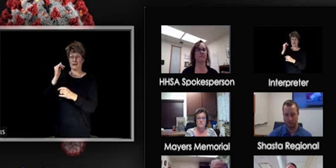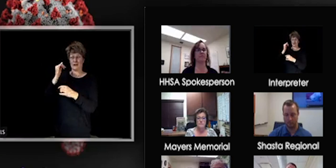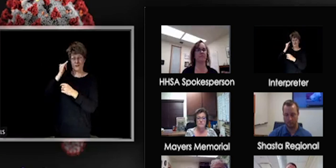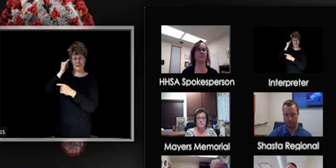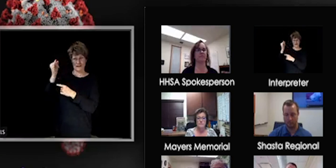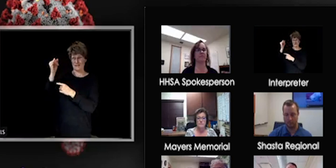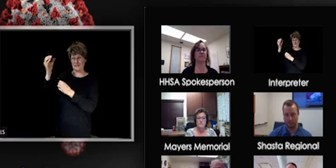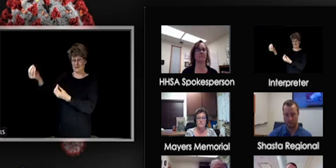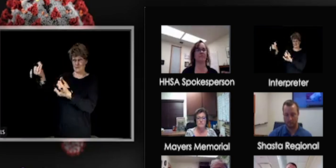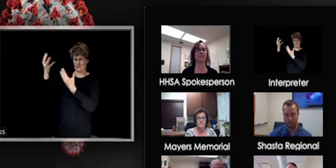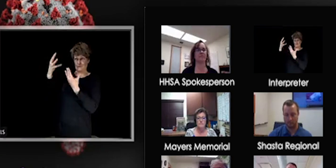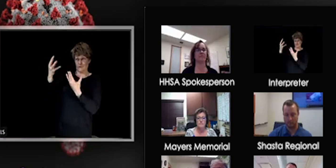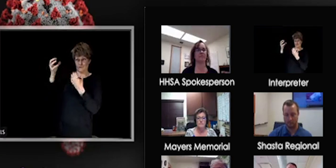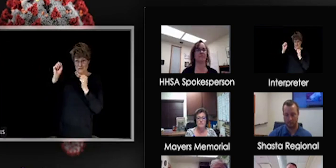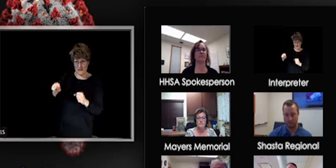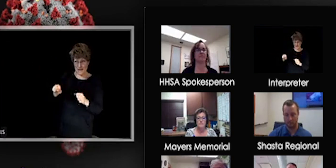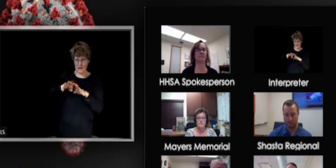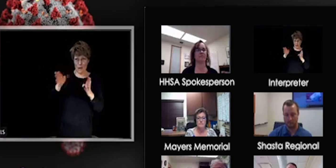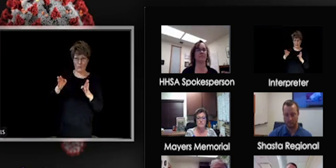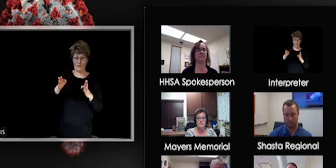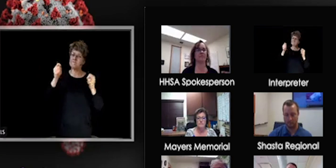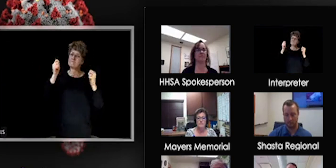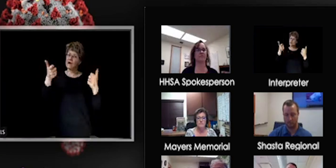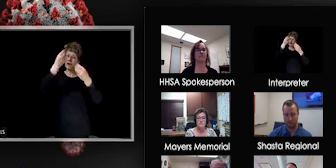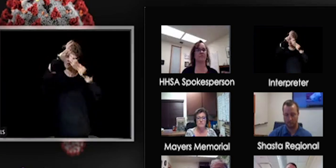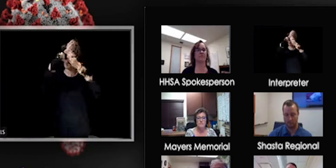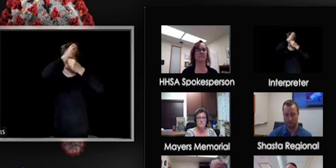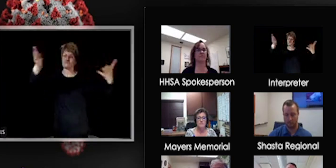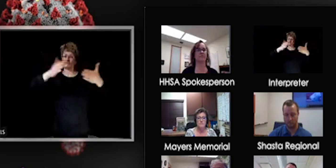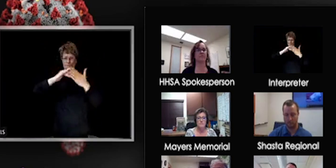we would get that out to the community and work with those entities to make sure that